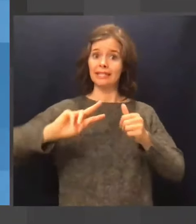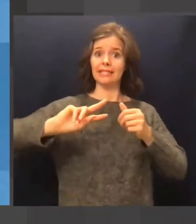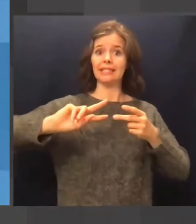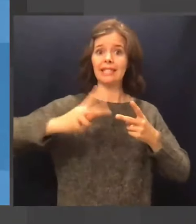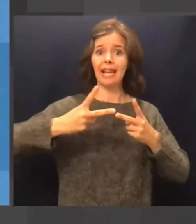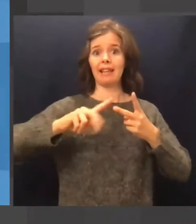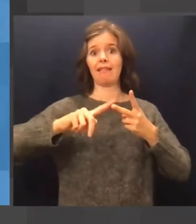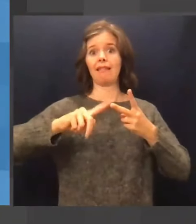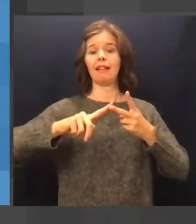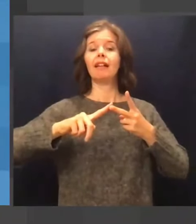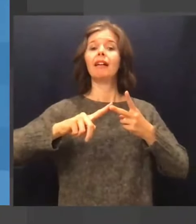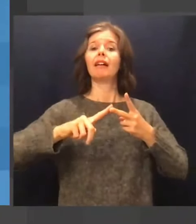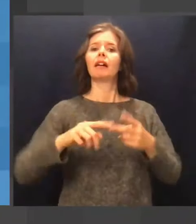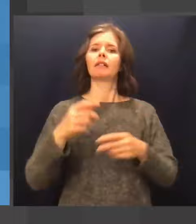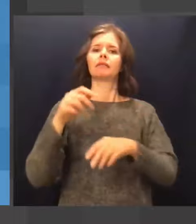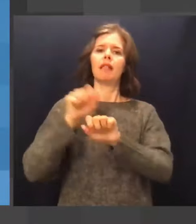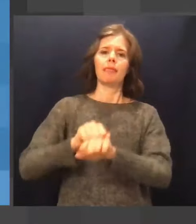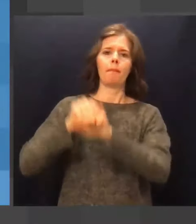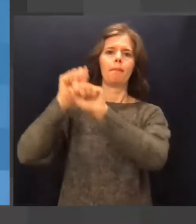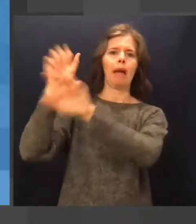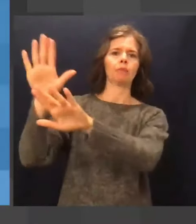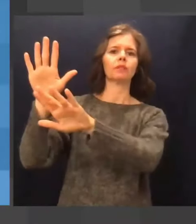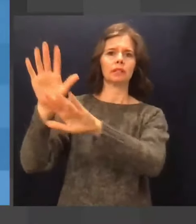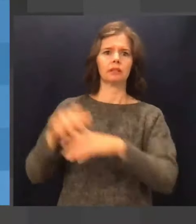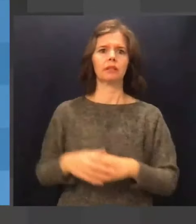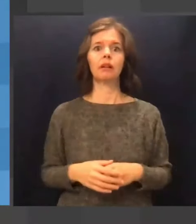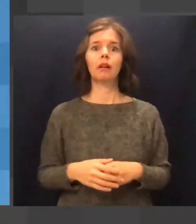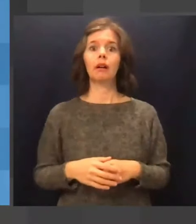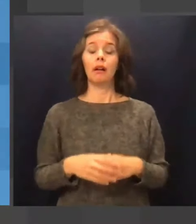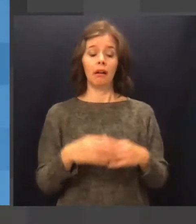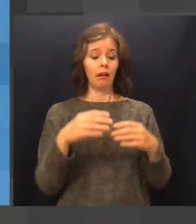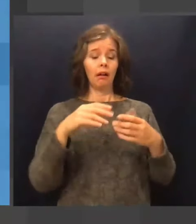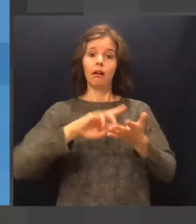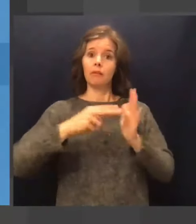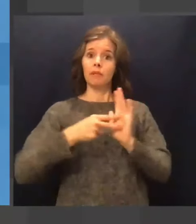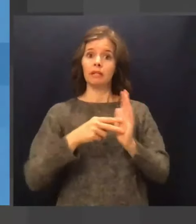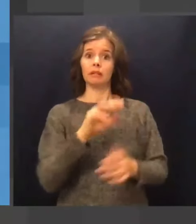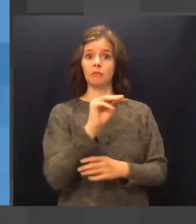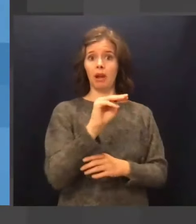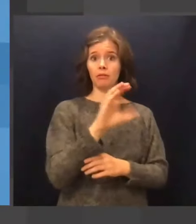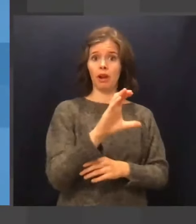MOUNTAIN". WHERE OUR CHARACTER LEAVES THE ISLAND